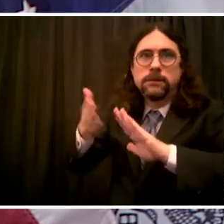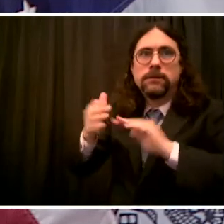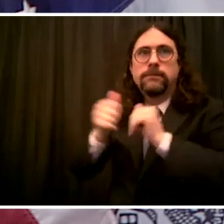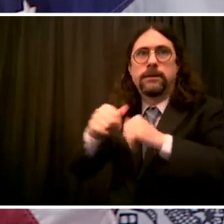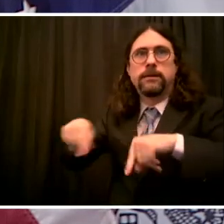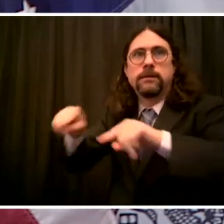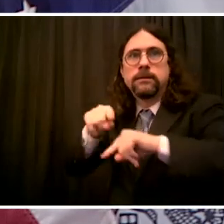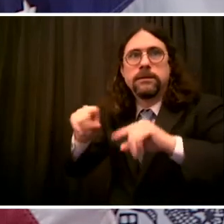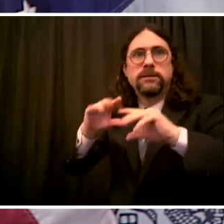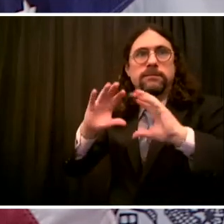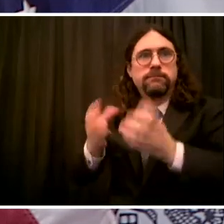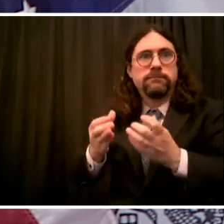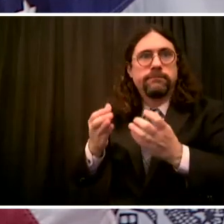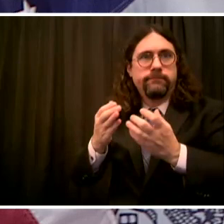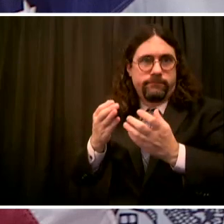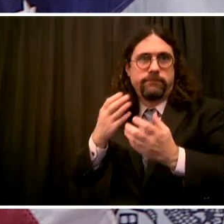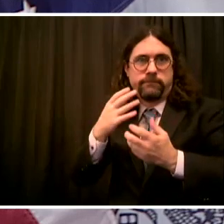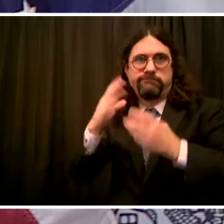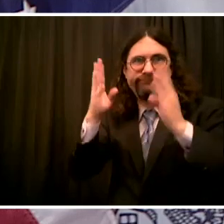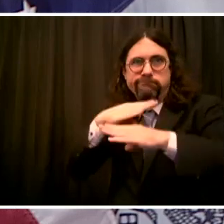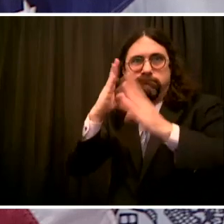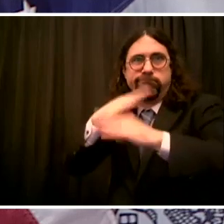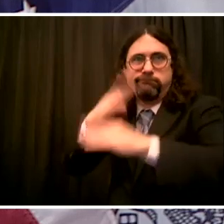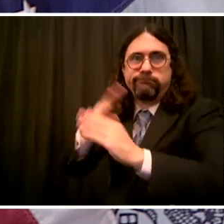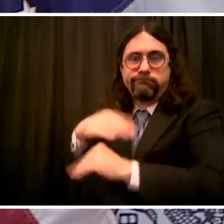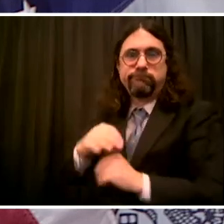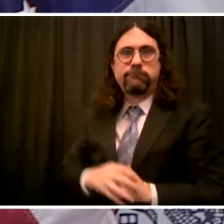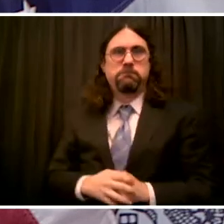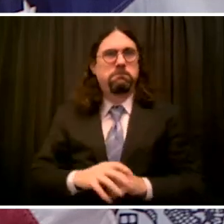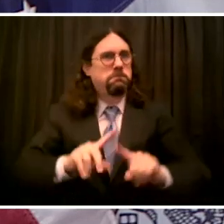IT AS EFFICIELYNT AS POSSIBLE BEING FAIR, ET CETERA. BUT, YOU KNOW,